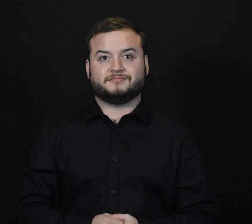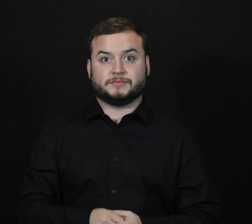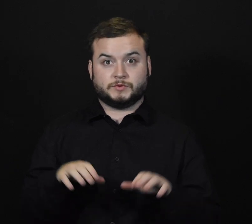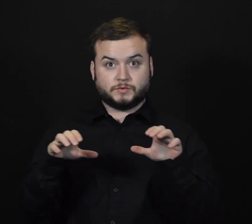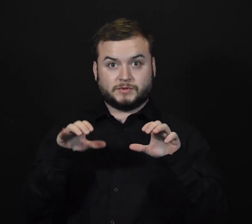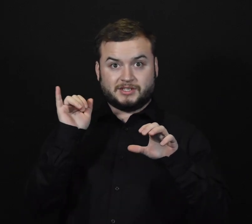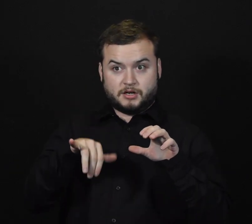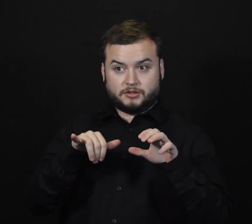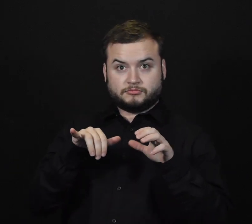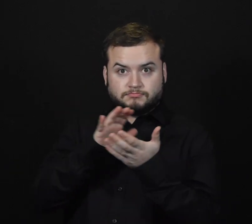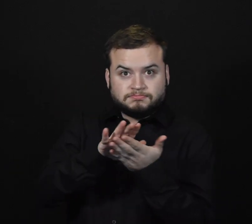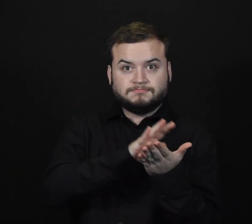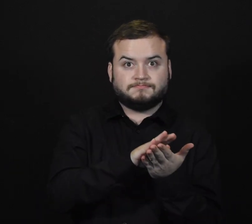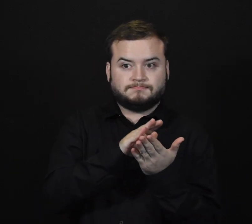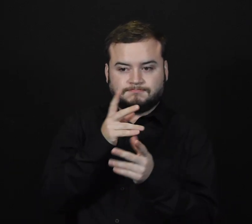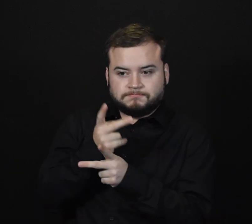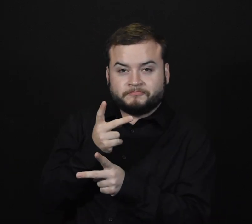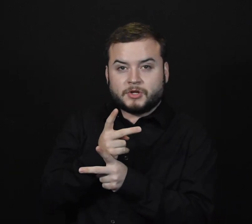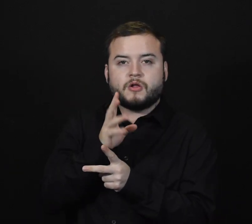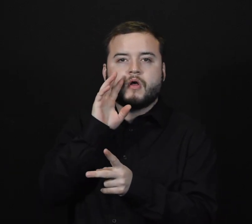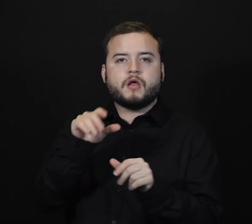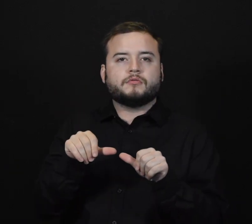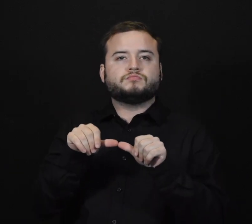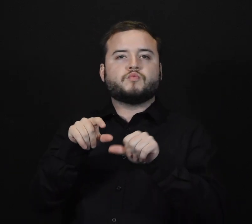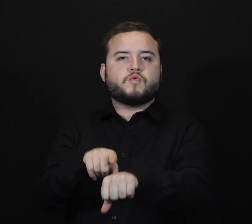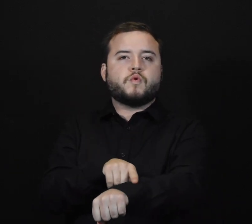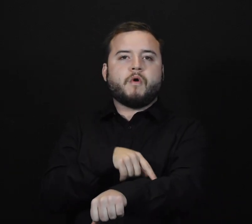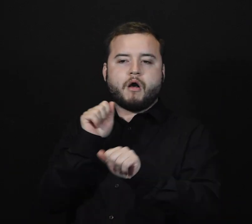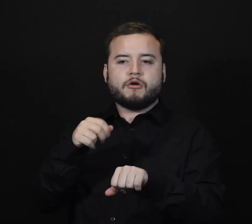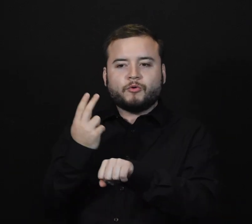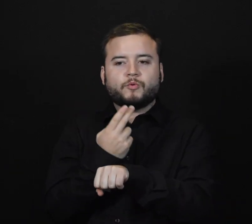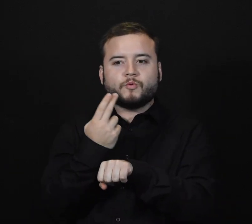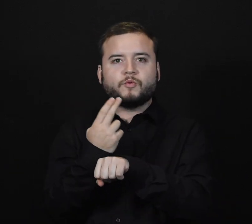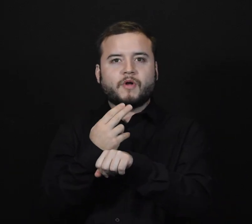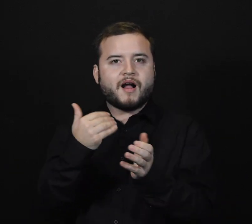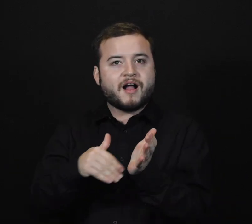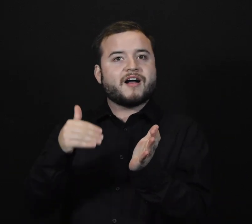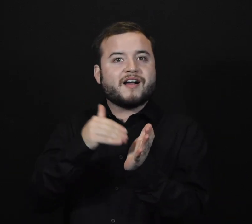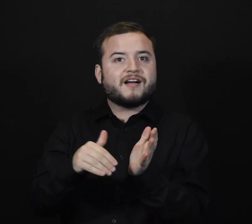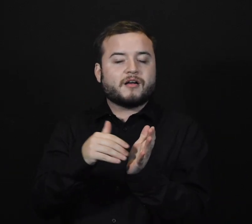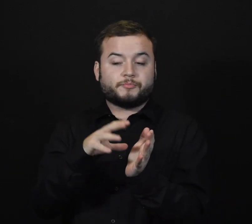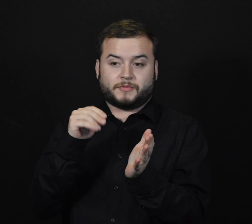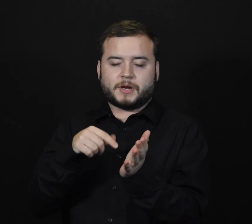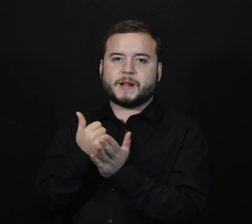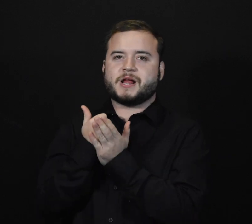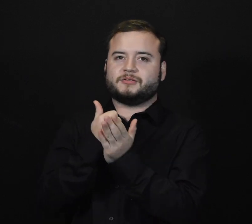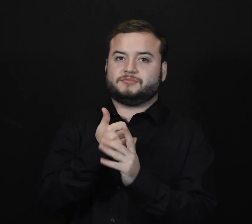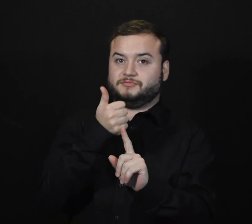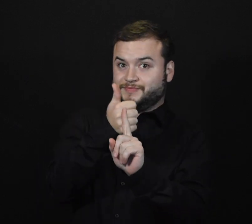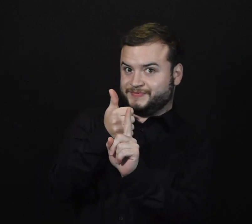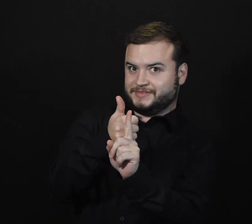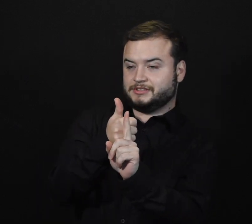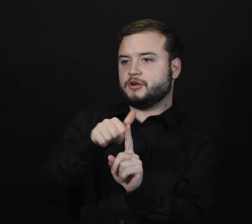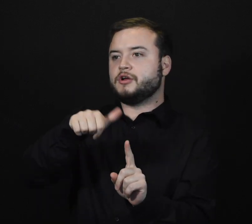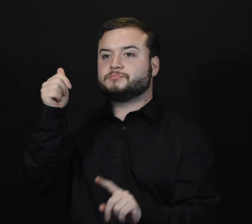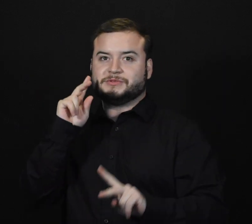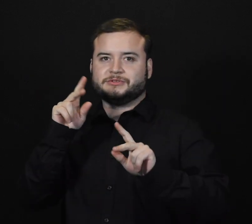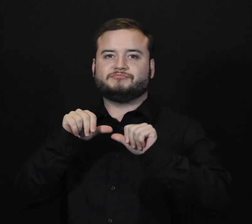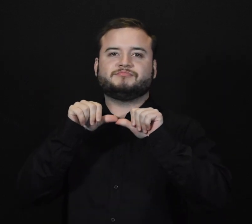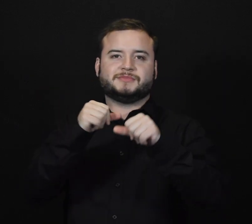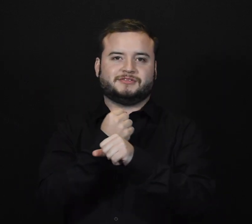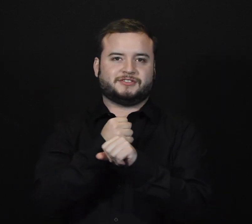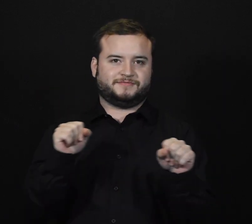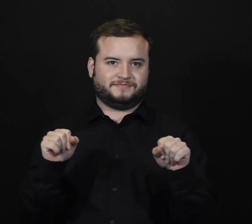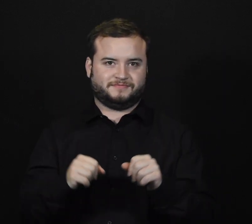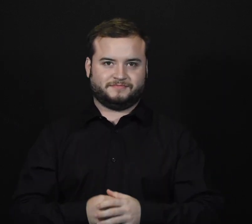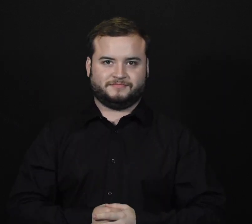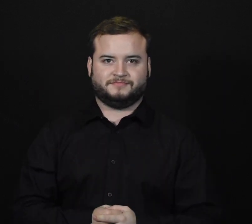Doing so will prolong their life of use and keep yourself and others safe.